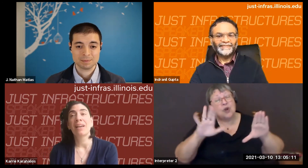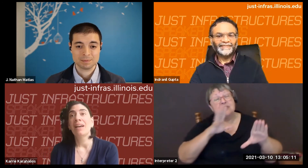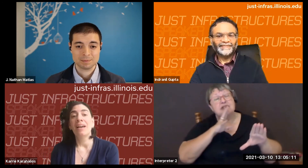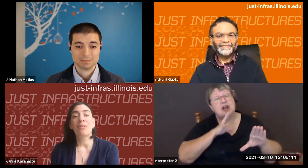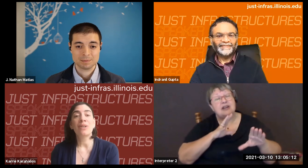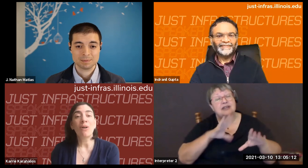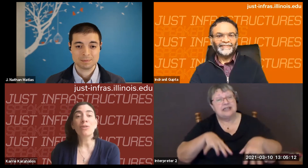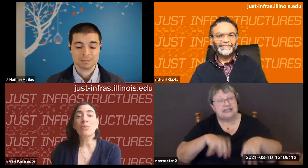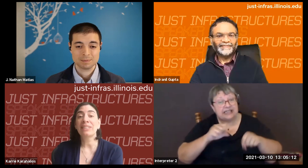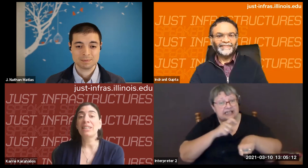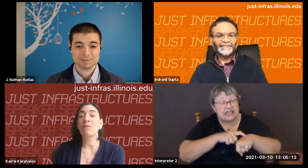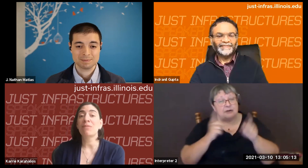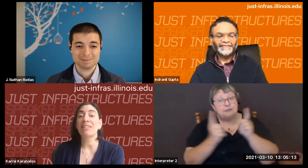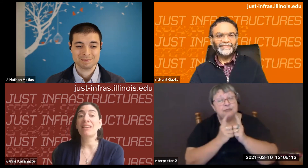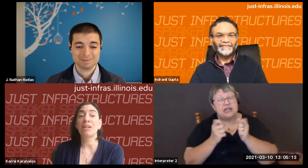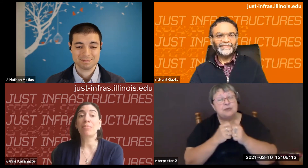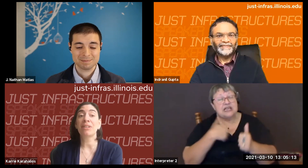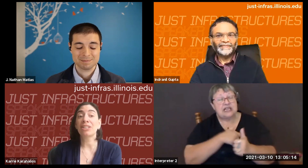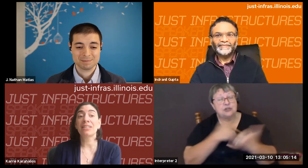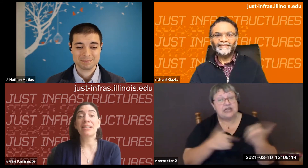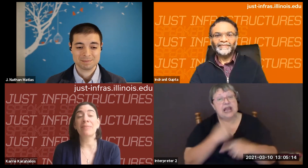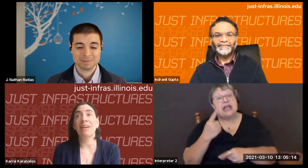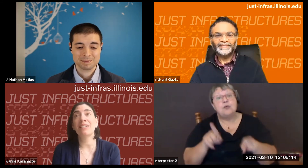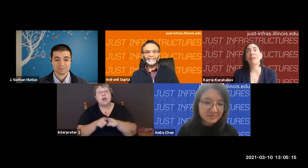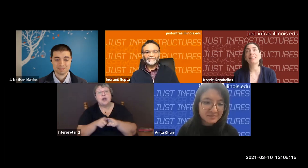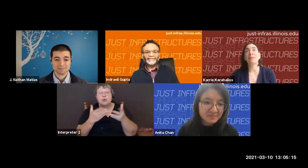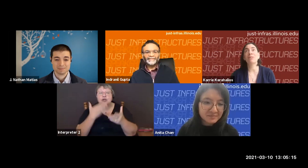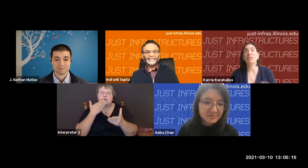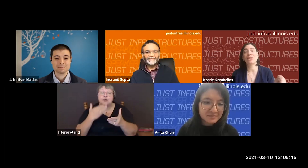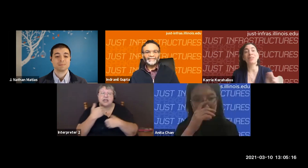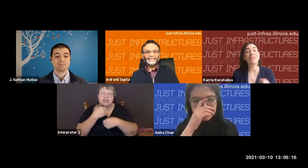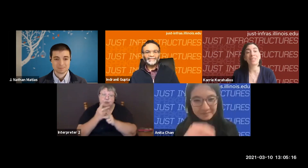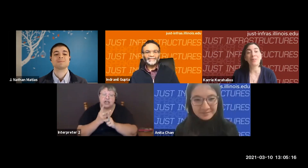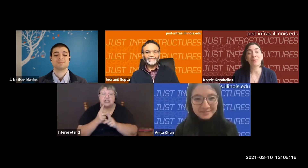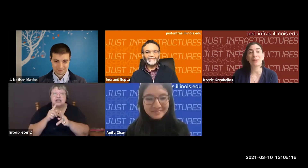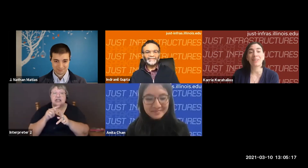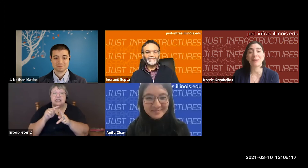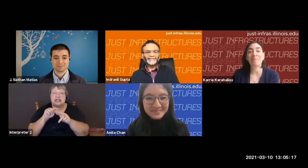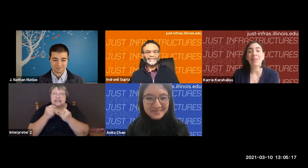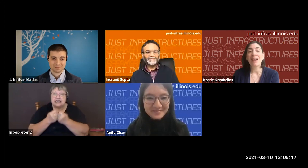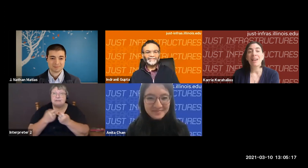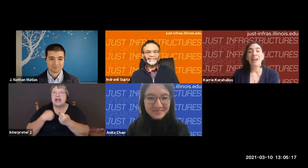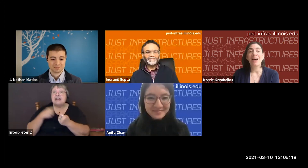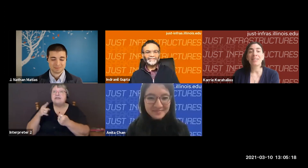We also want to take a moment to thank our production team and invite them to turn on their video one more time.